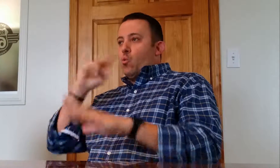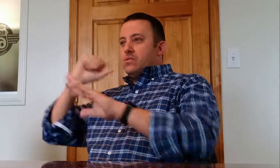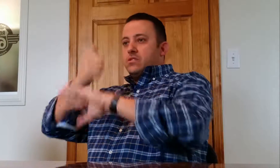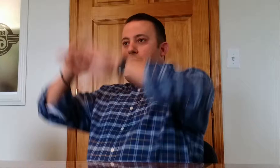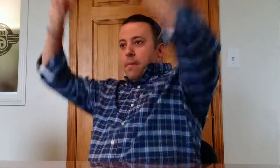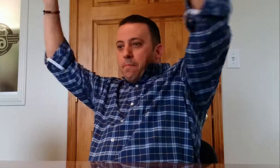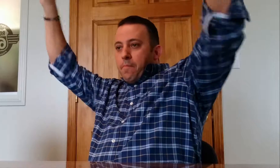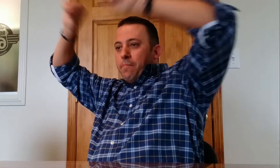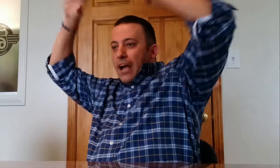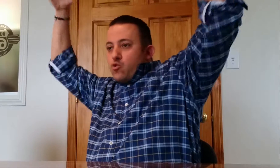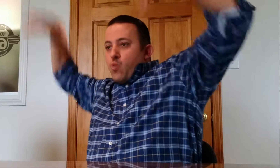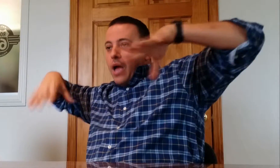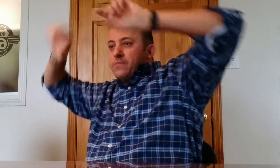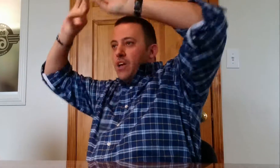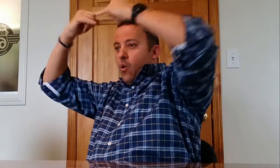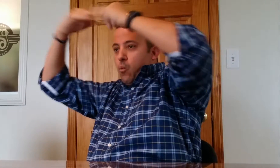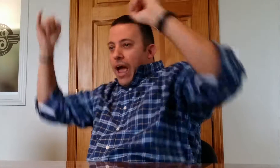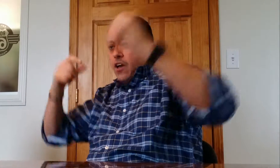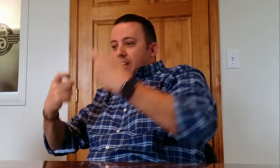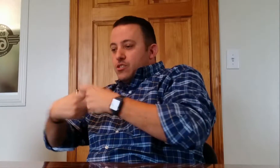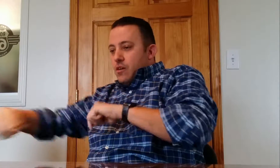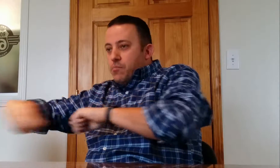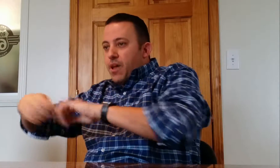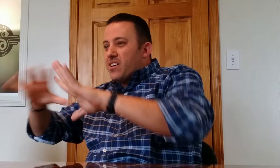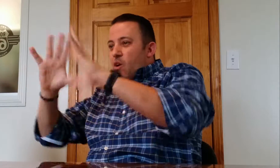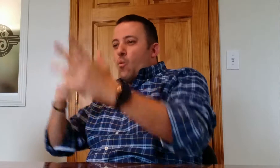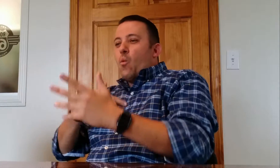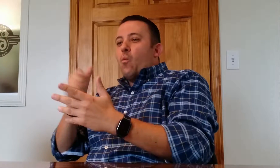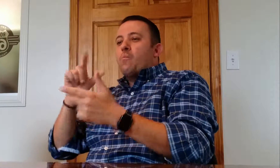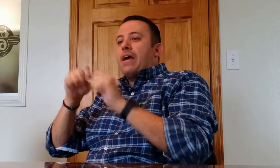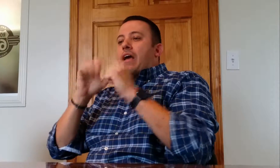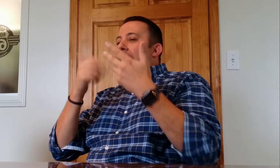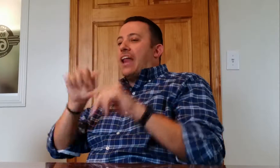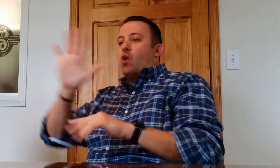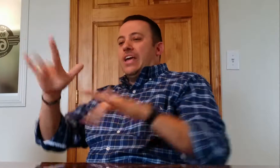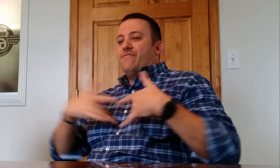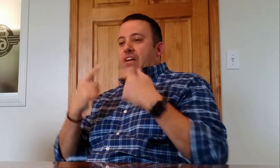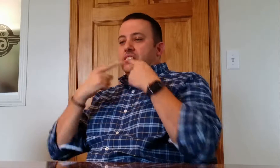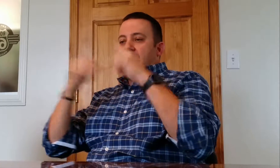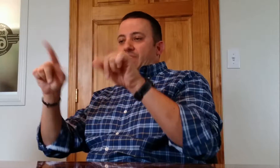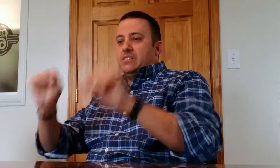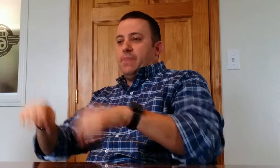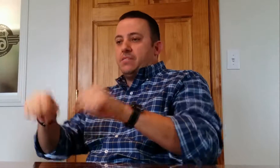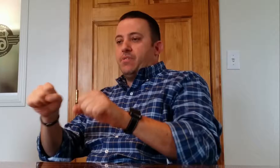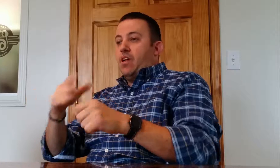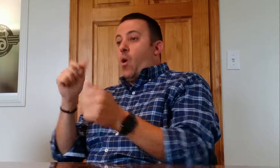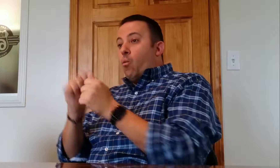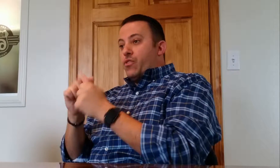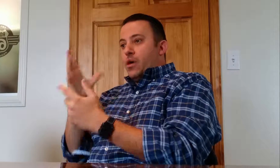We have a crew that can set up backdrops, wiring, electric. Really anything you need at your events to make it as successful as possible.